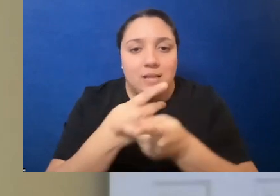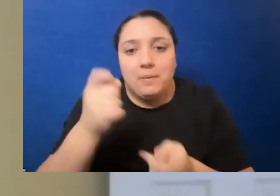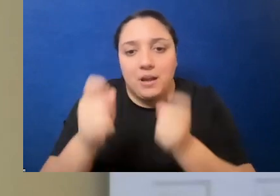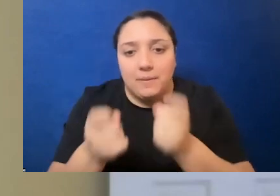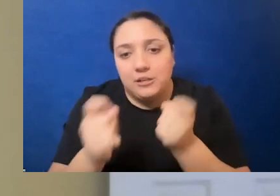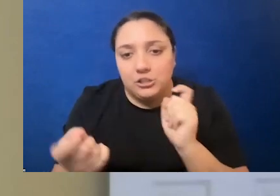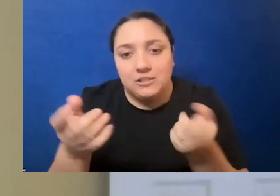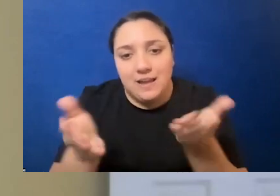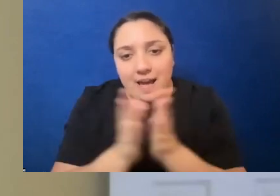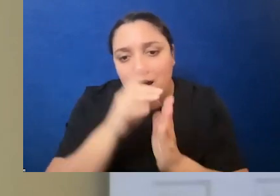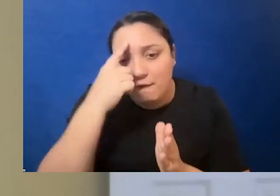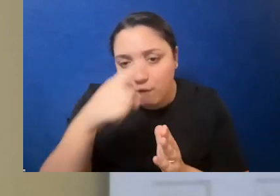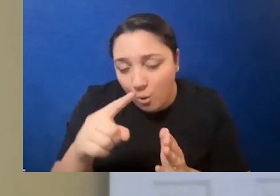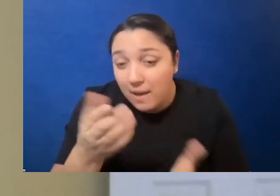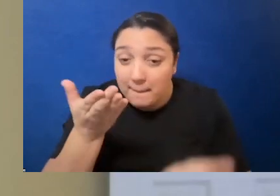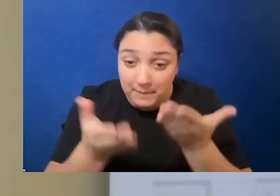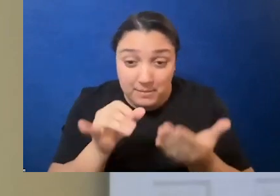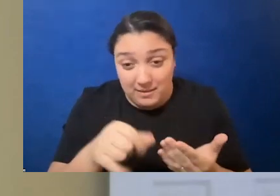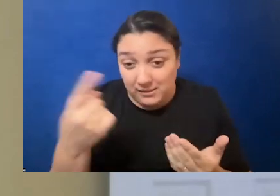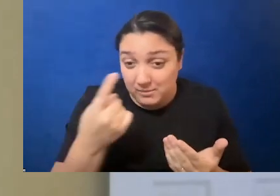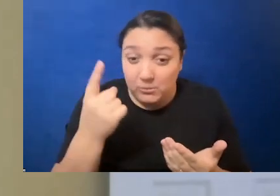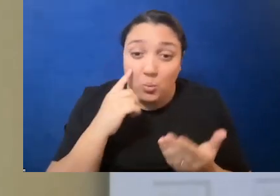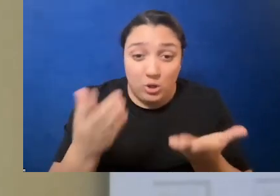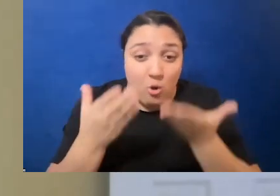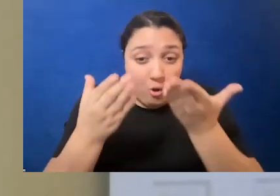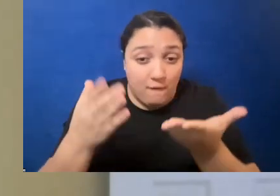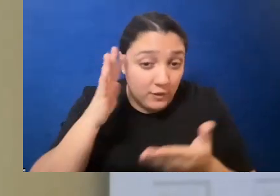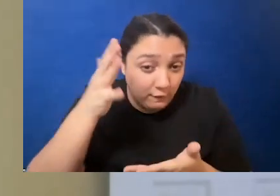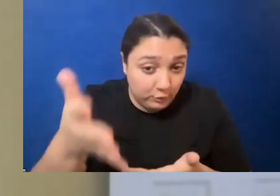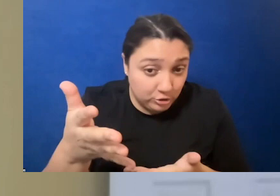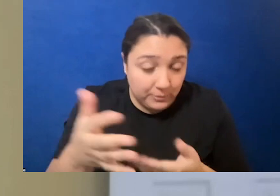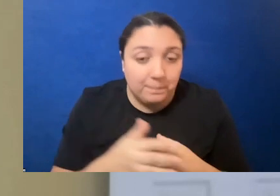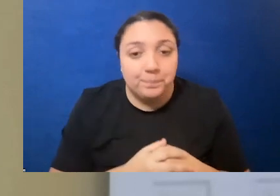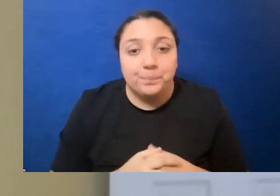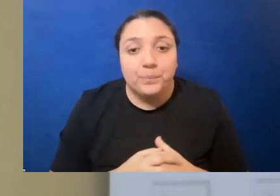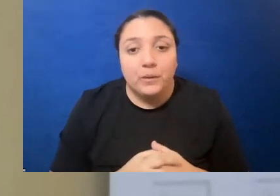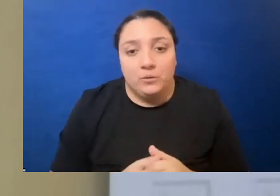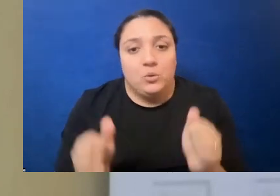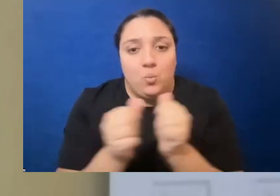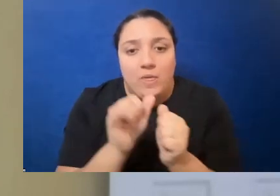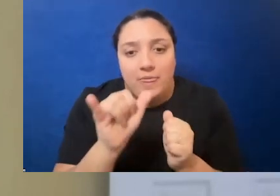ADDRESSING THE STUDENTS RIGHTS AND ACCOMMODATIONS AND PERHAPS THAT IS SOMETHING THAT WE'LL OFFER IN THE FUTURE.